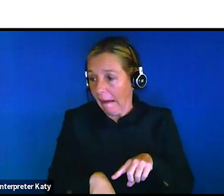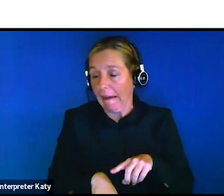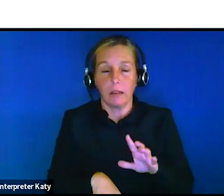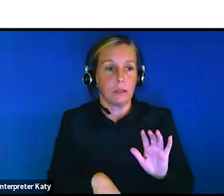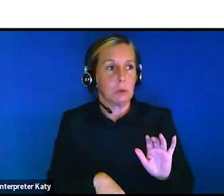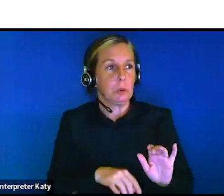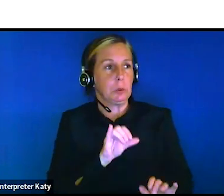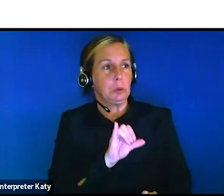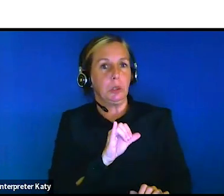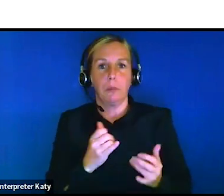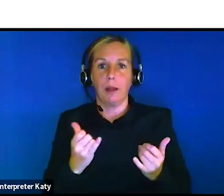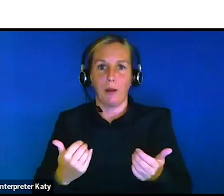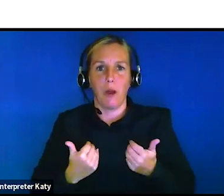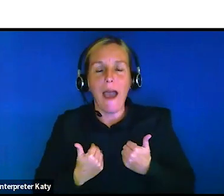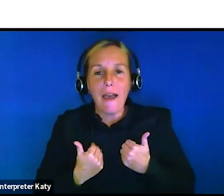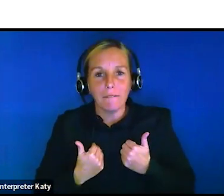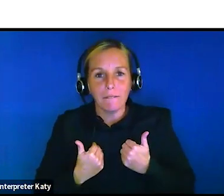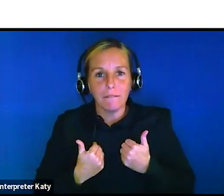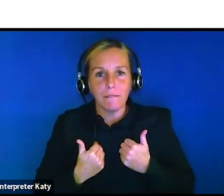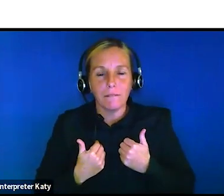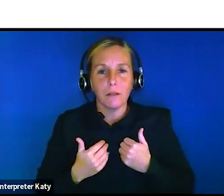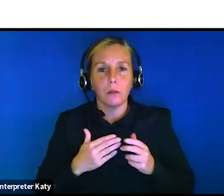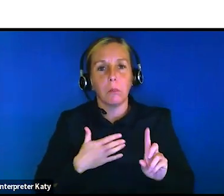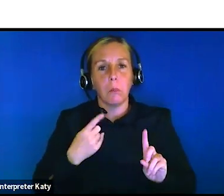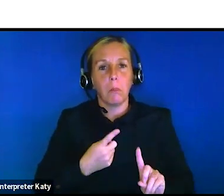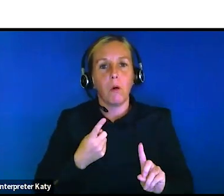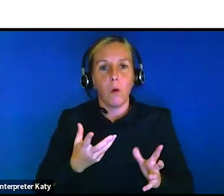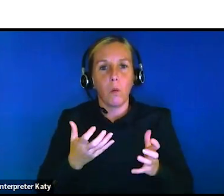I want to motivate others to believe as the Ironman